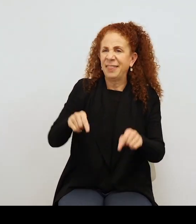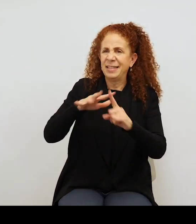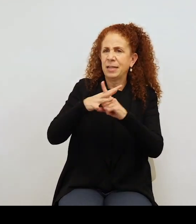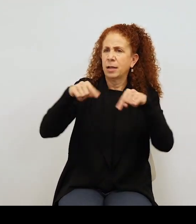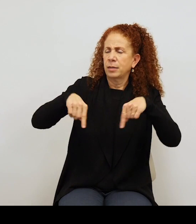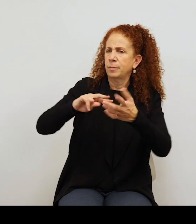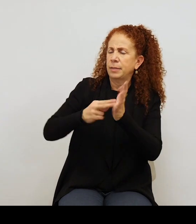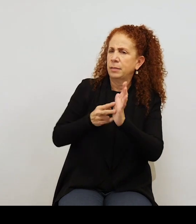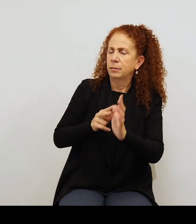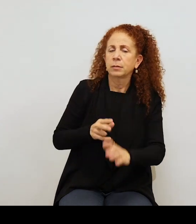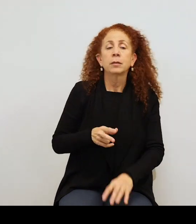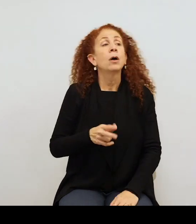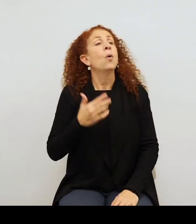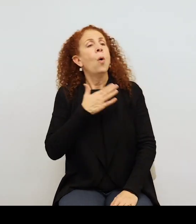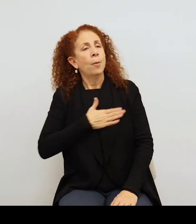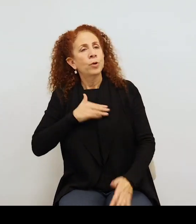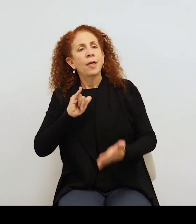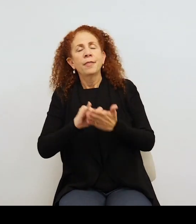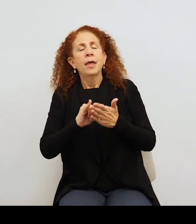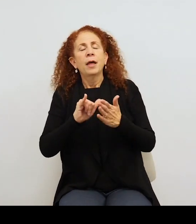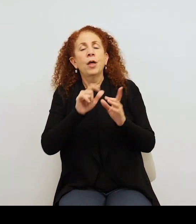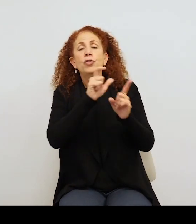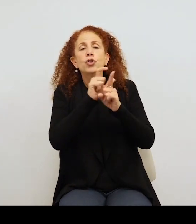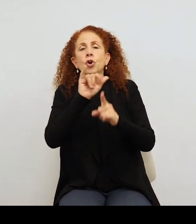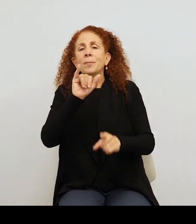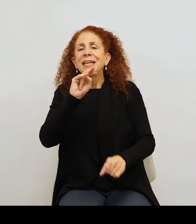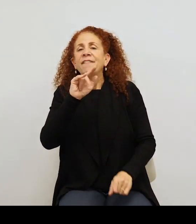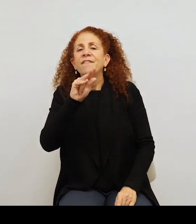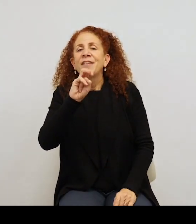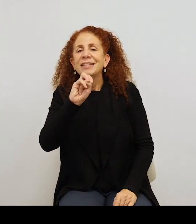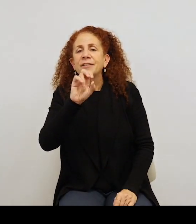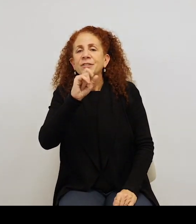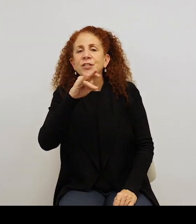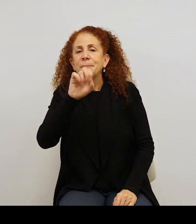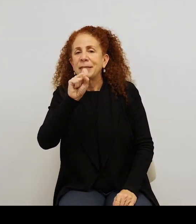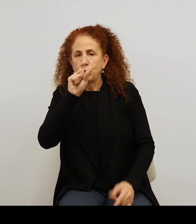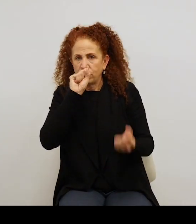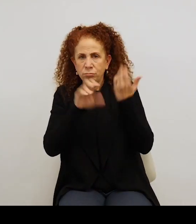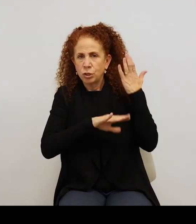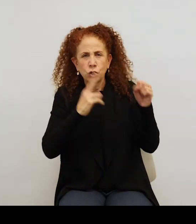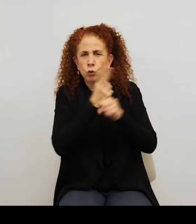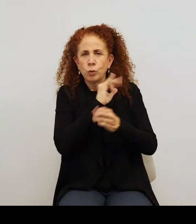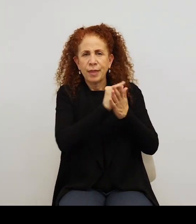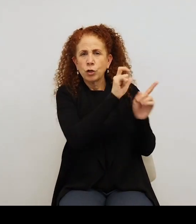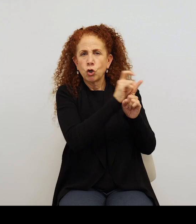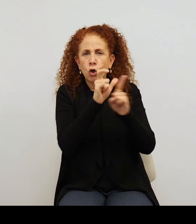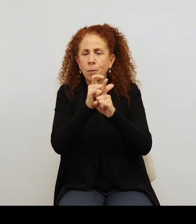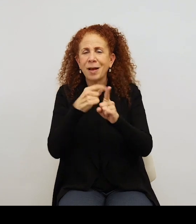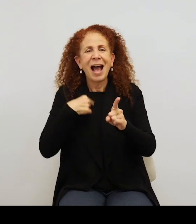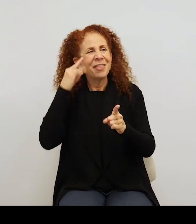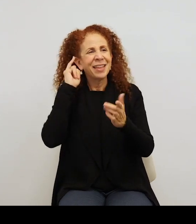Oh, so I appreciate that you left invasive species to the side, because I find that that kind of binary distinction